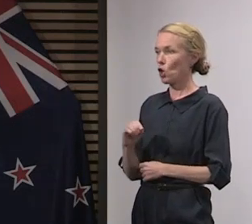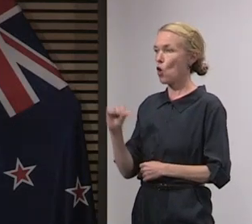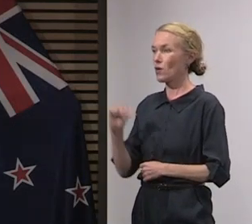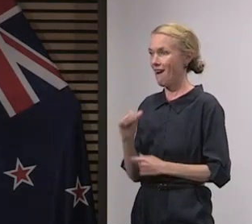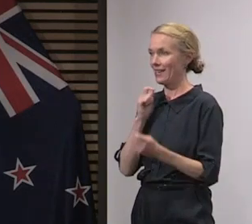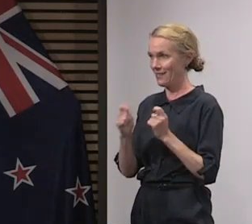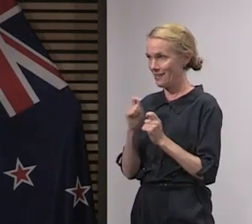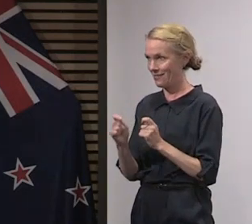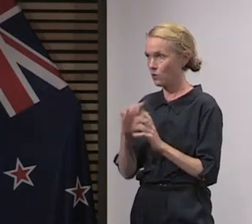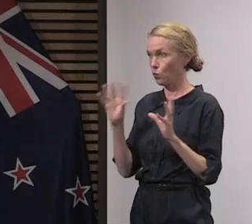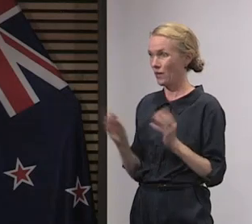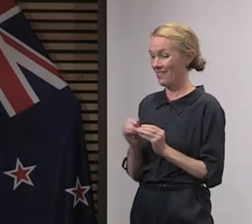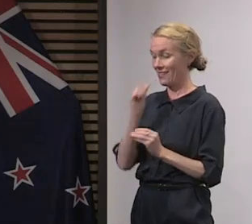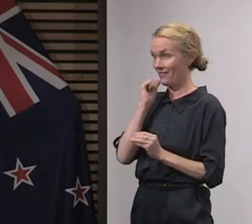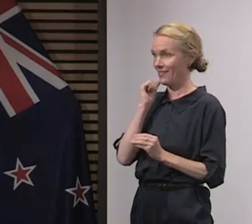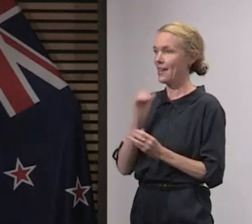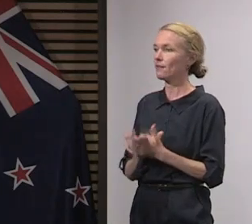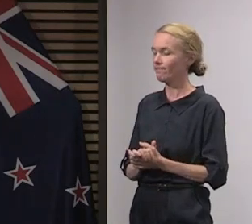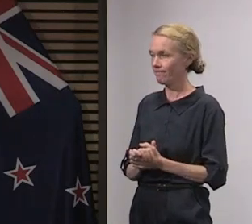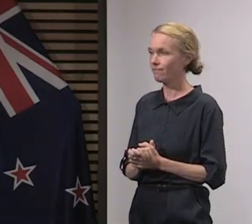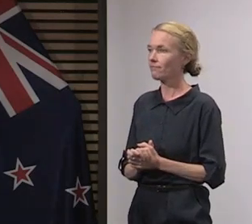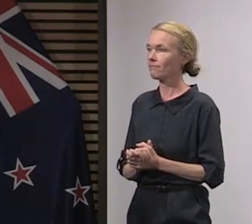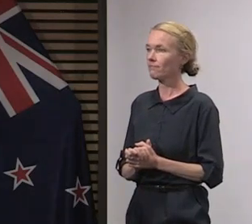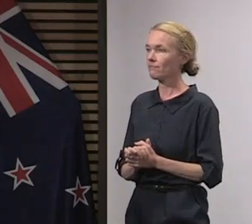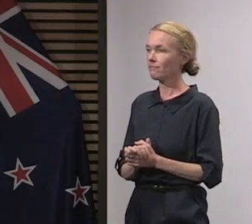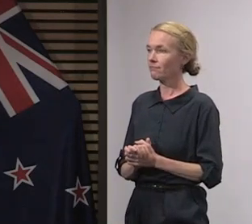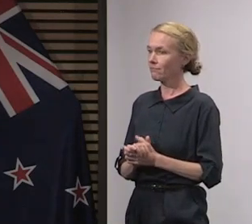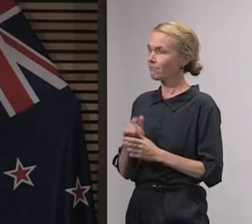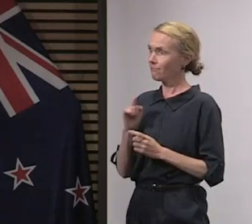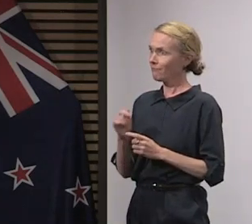just under 40,000 and